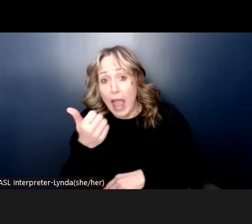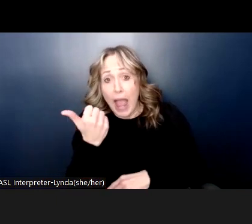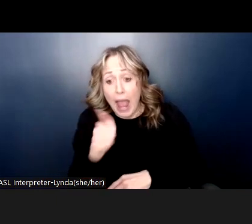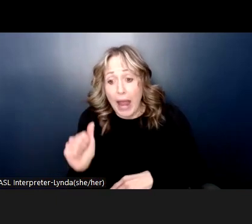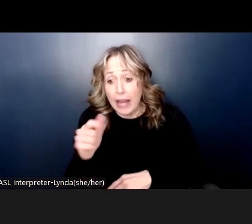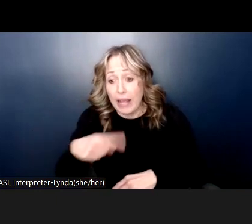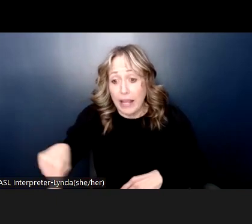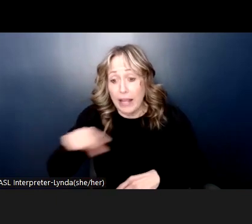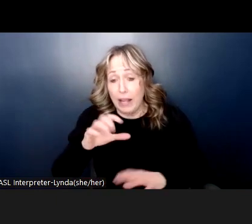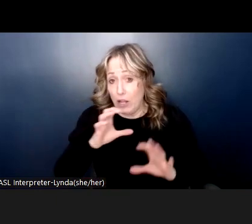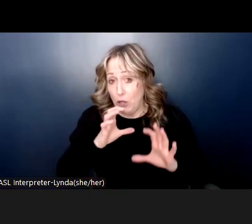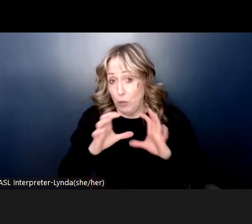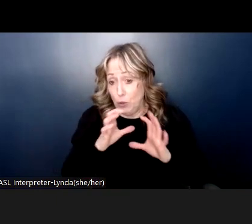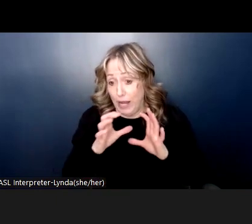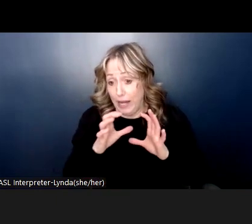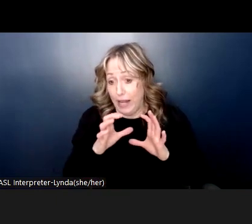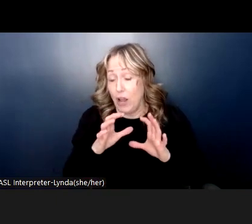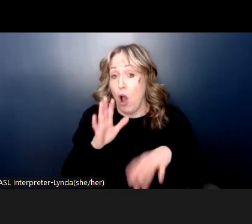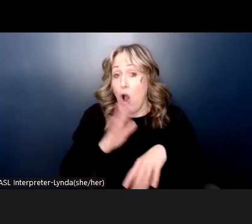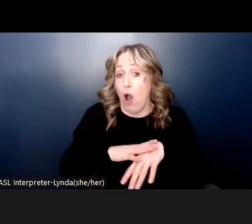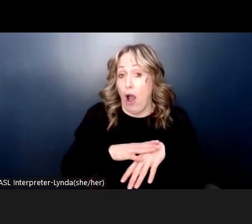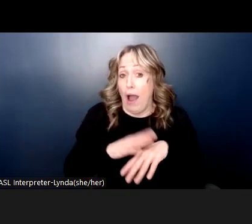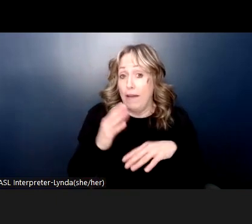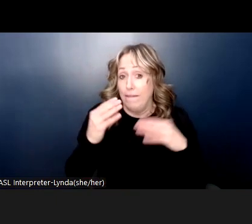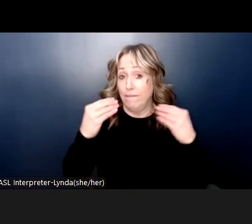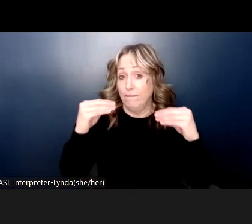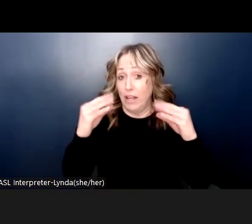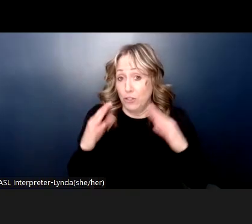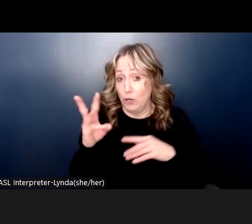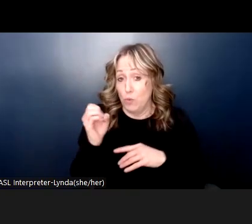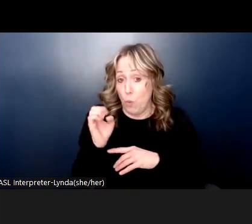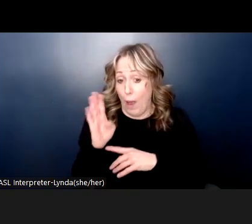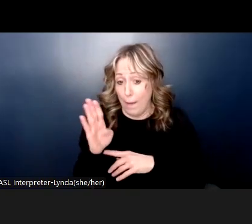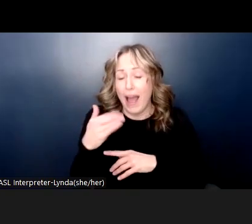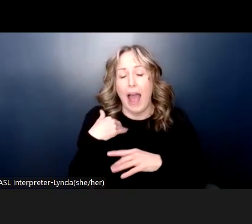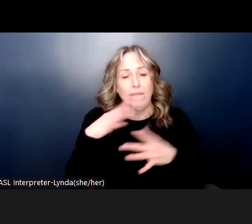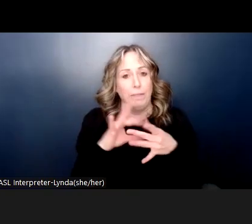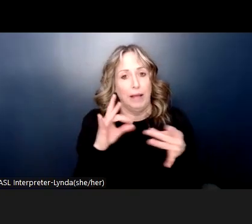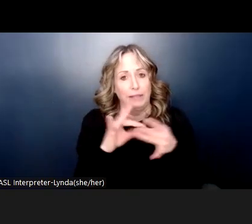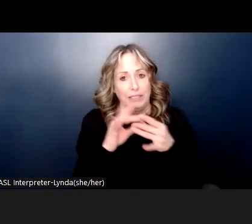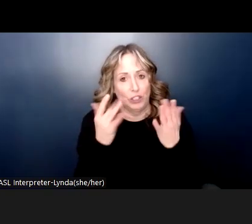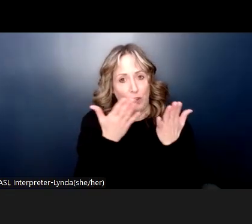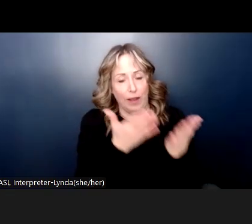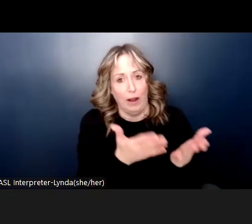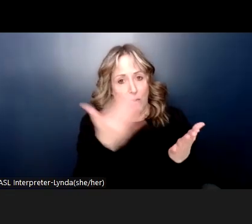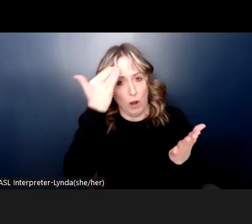Please know that on vendor web already, there is a message for them letting them know that there is a system conversion